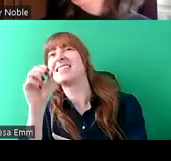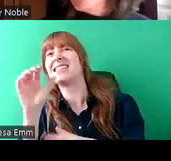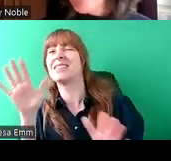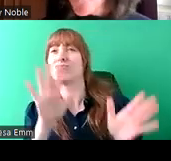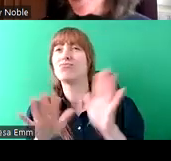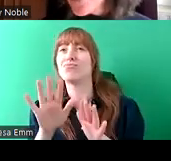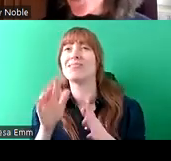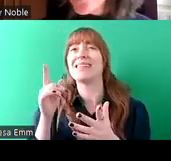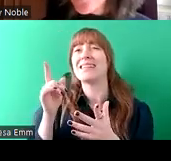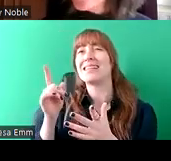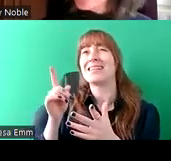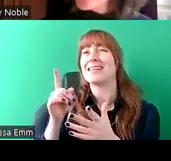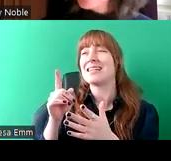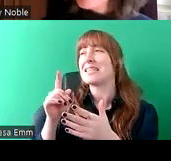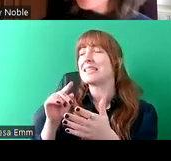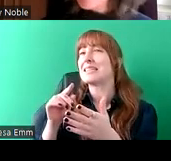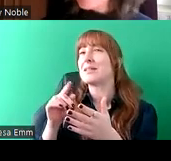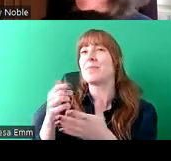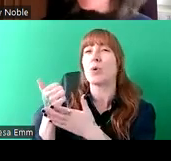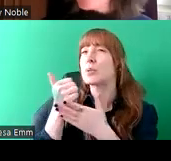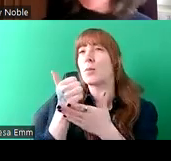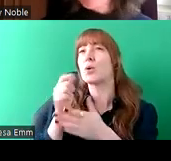these types of organisations and under the Thatcher government, government funding was